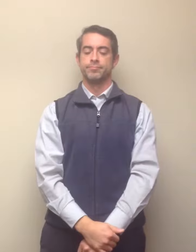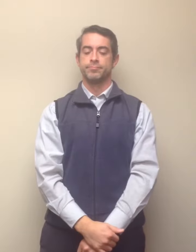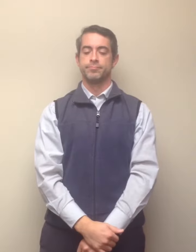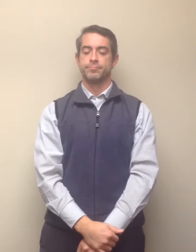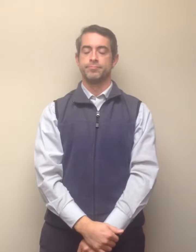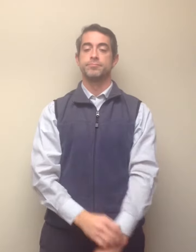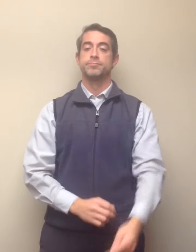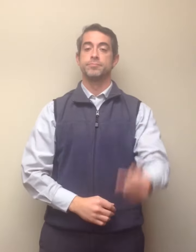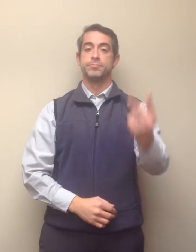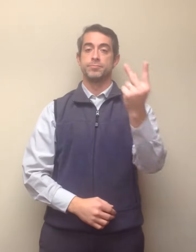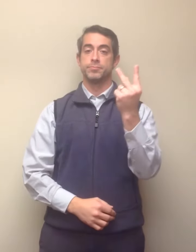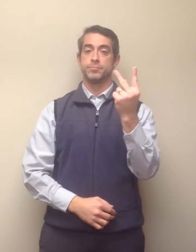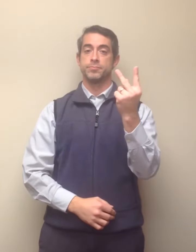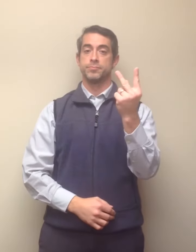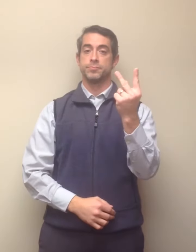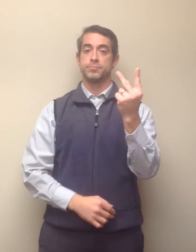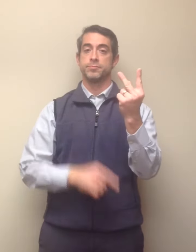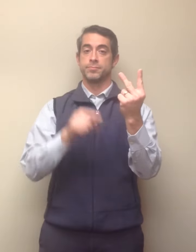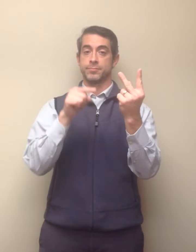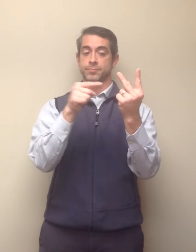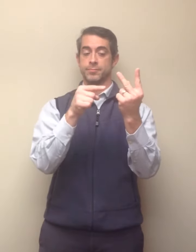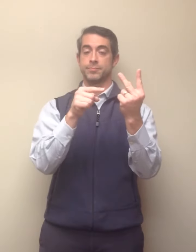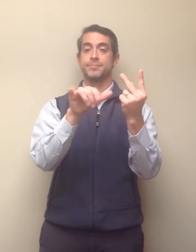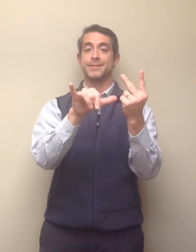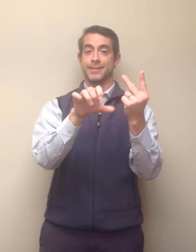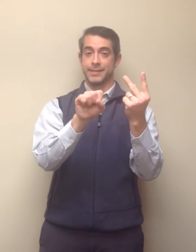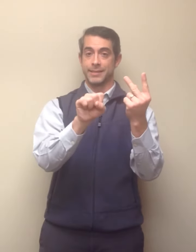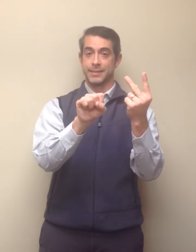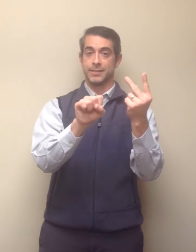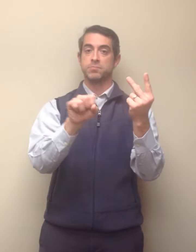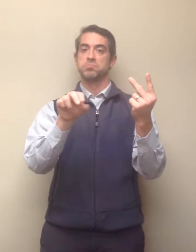Question number two is a "Yes" or "No."